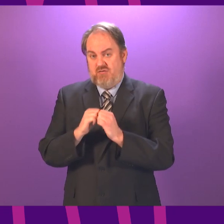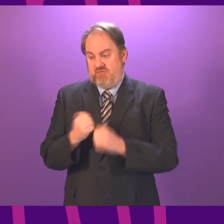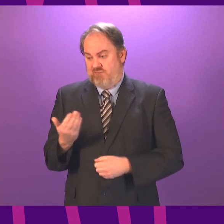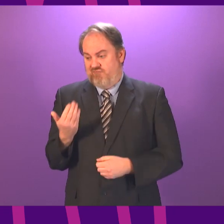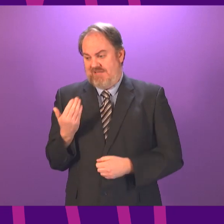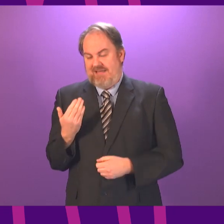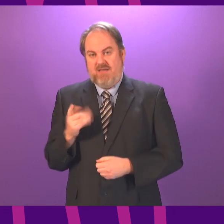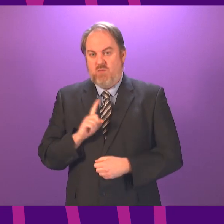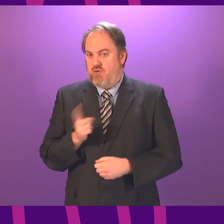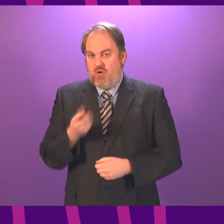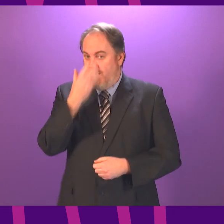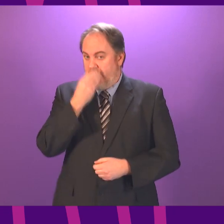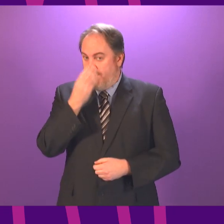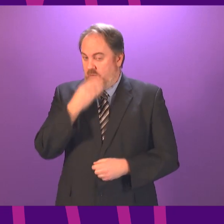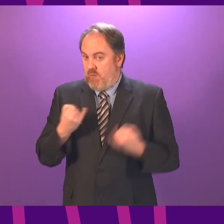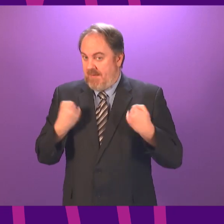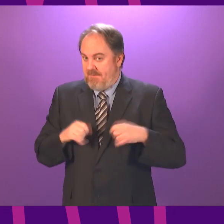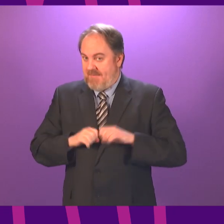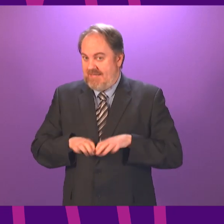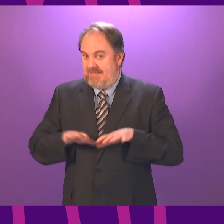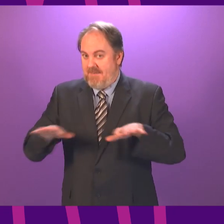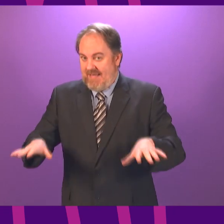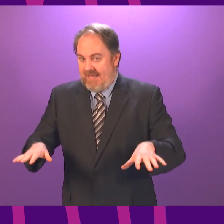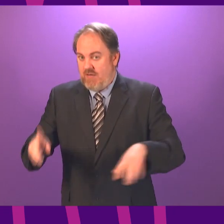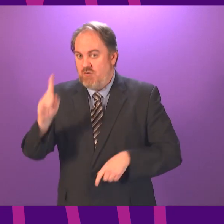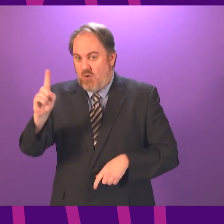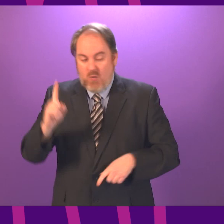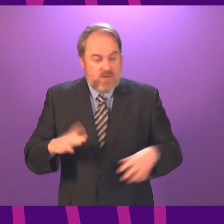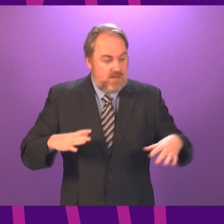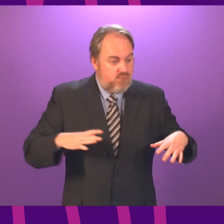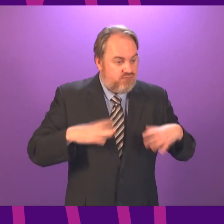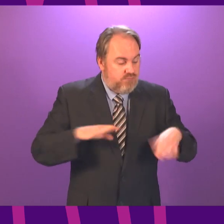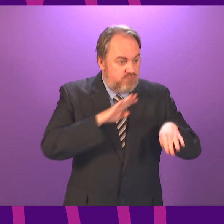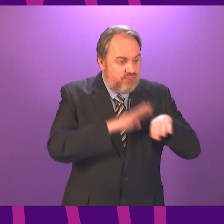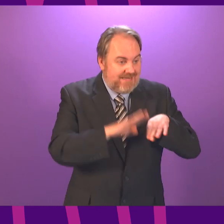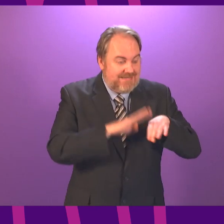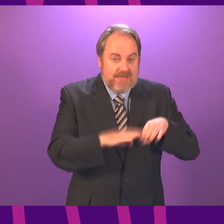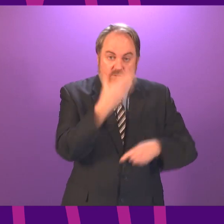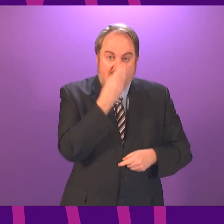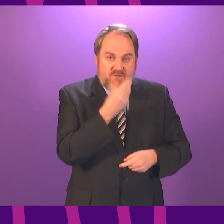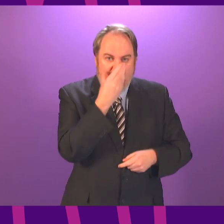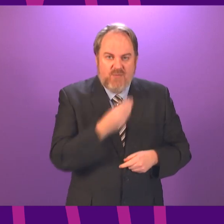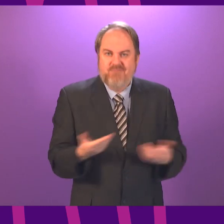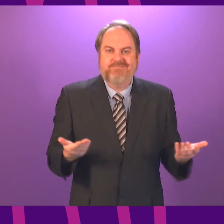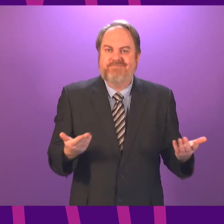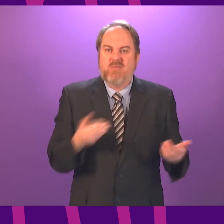flu pandemic, so no amount of preparedness for a flu pandemic would have been sufficient